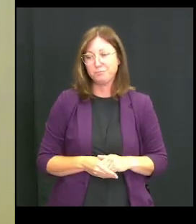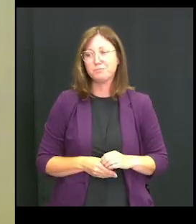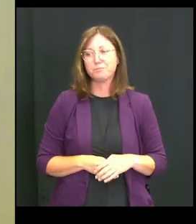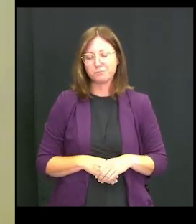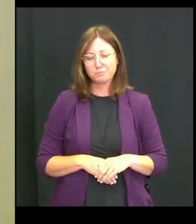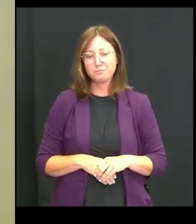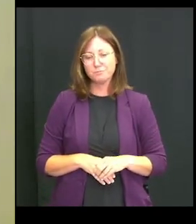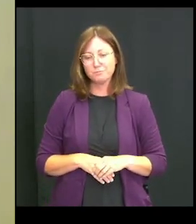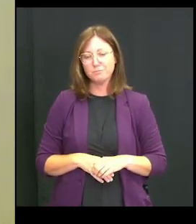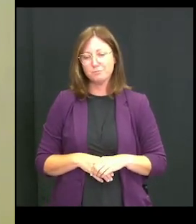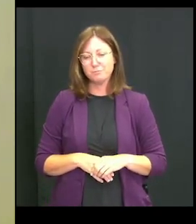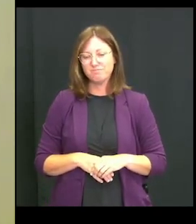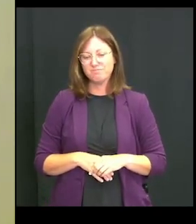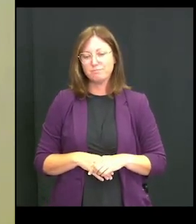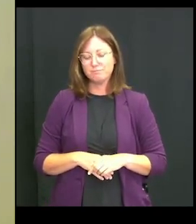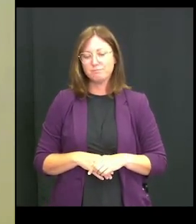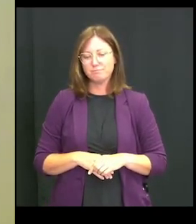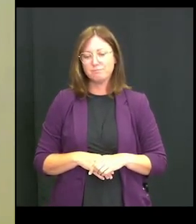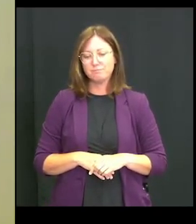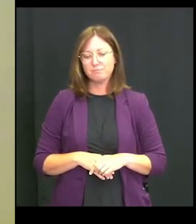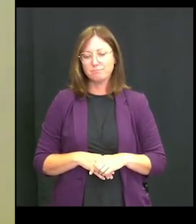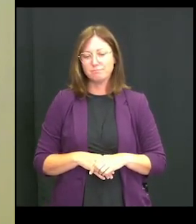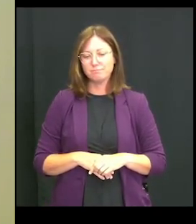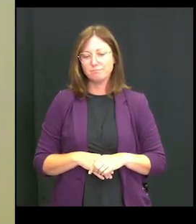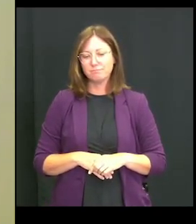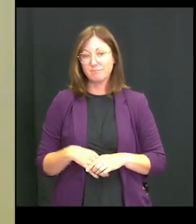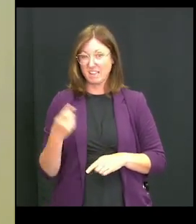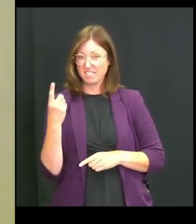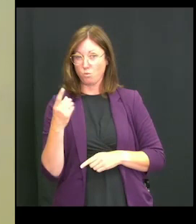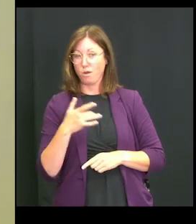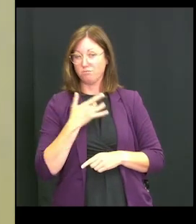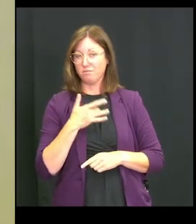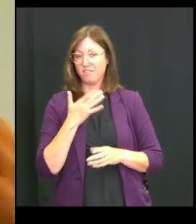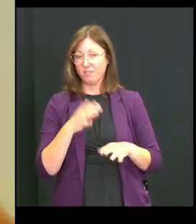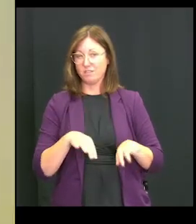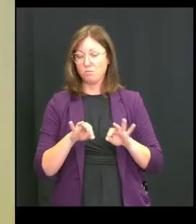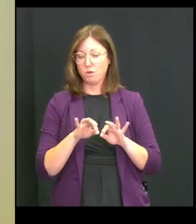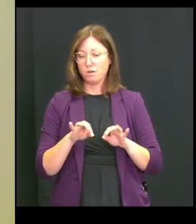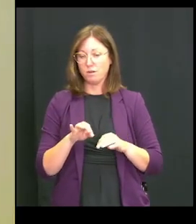So, I think that's one thing I'd say. That's not so much for new [Canadians].